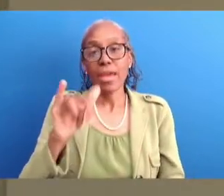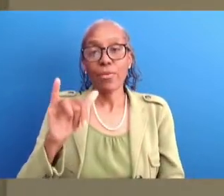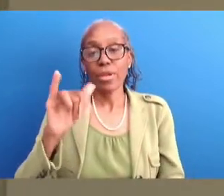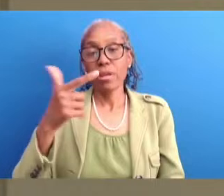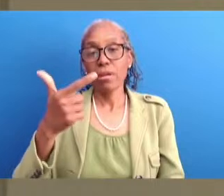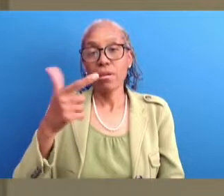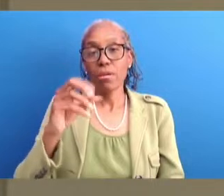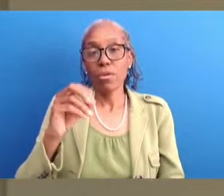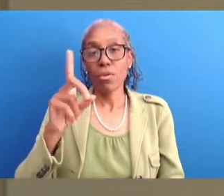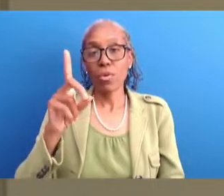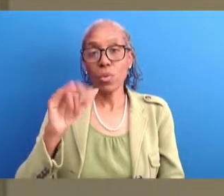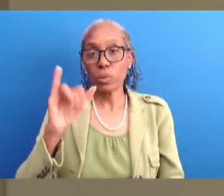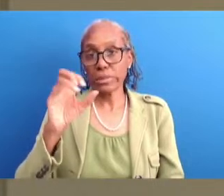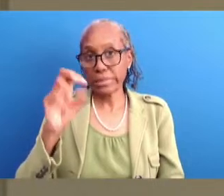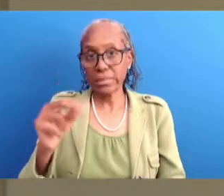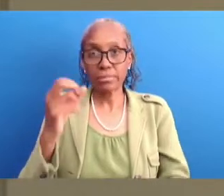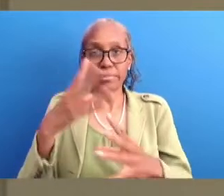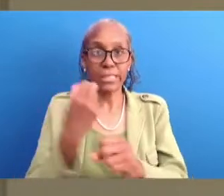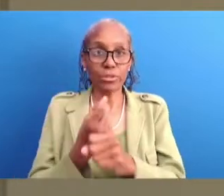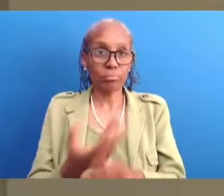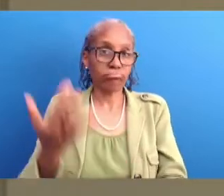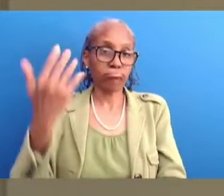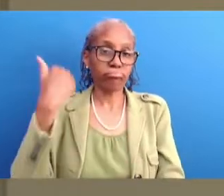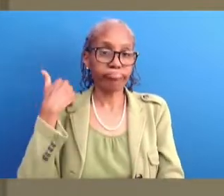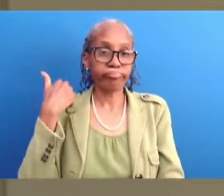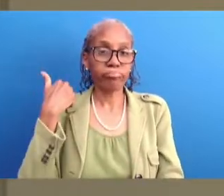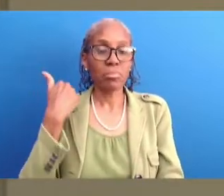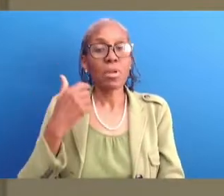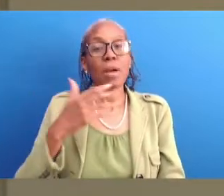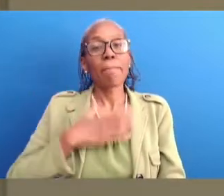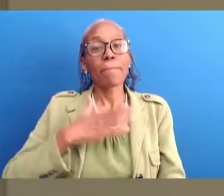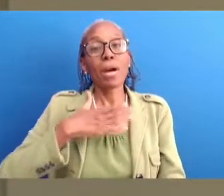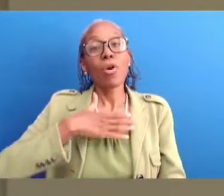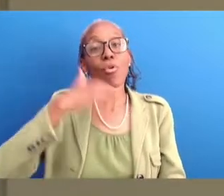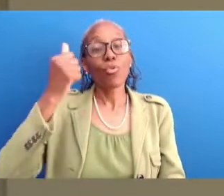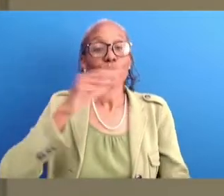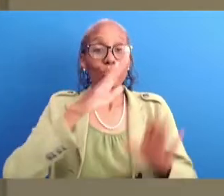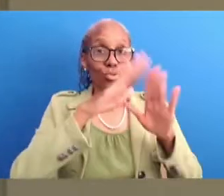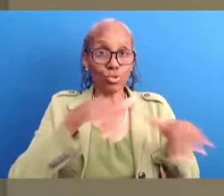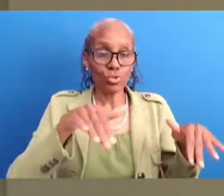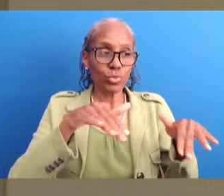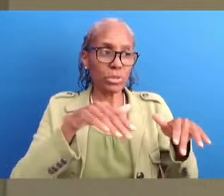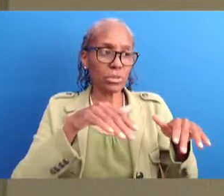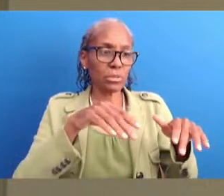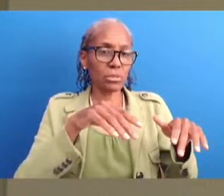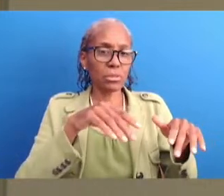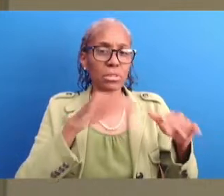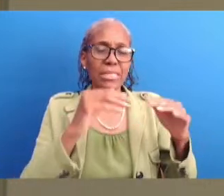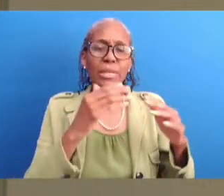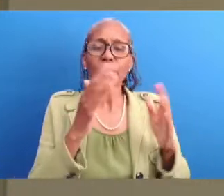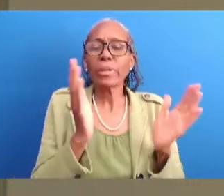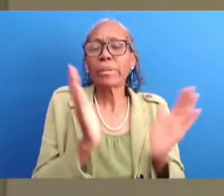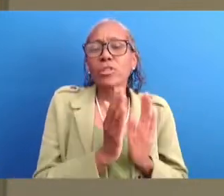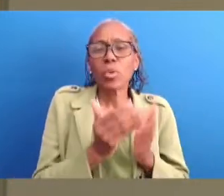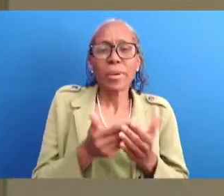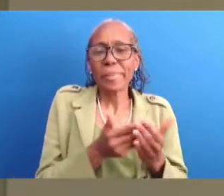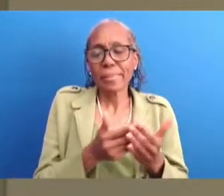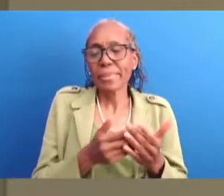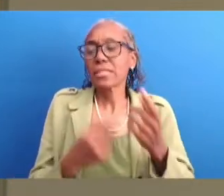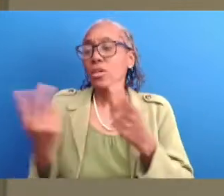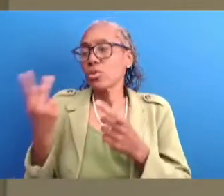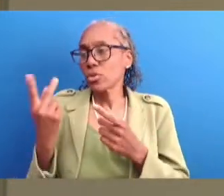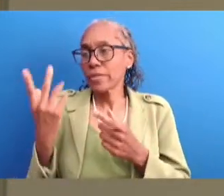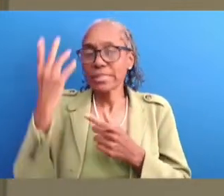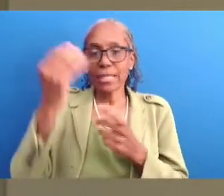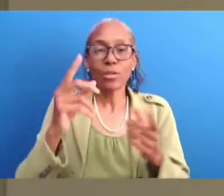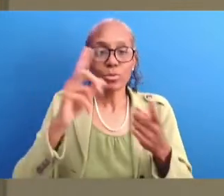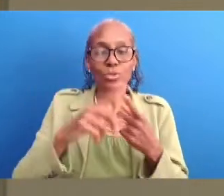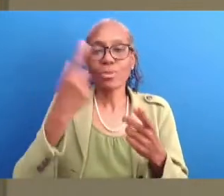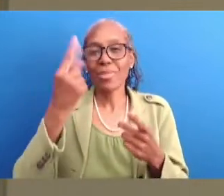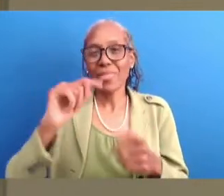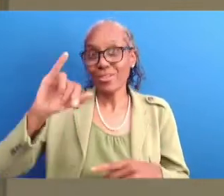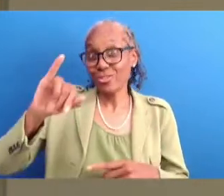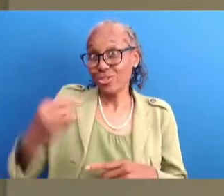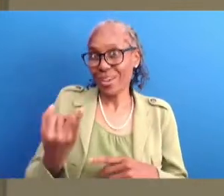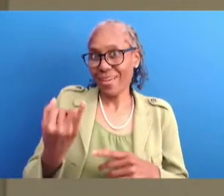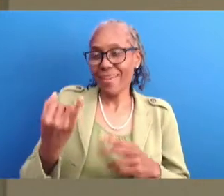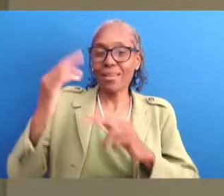SPEAK WITH HARRY GOLDEN.